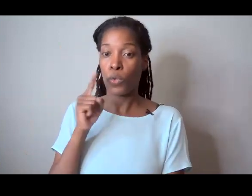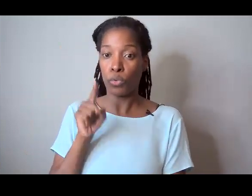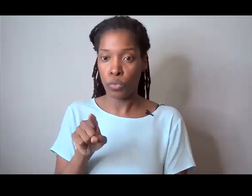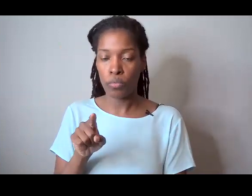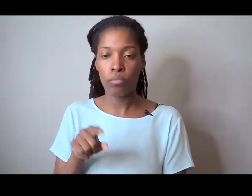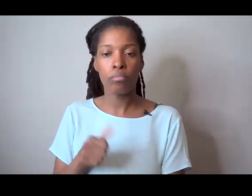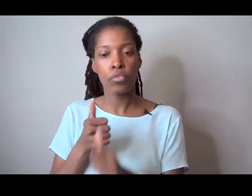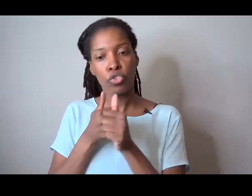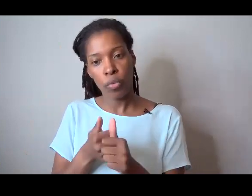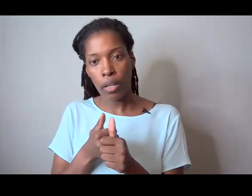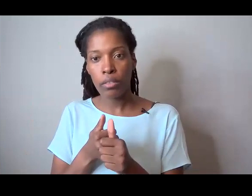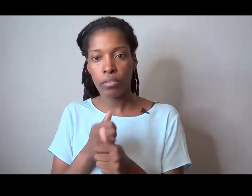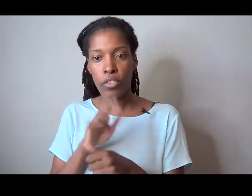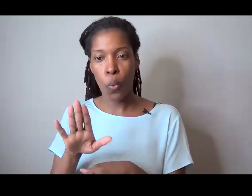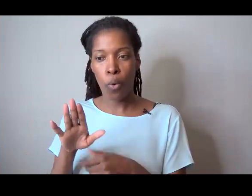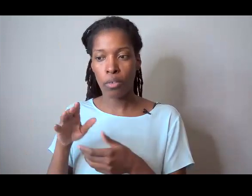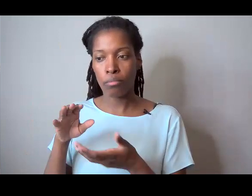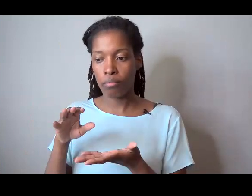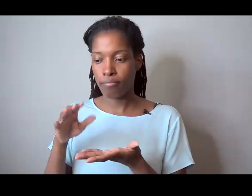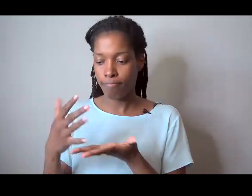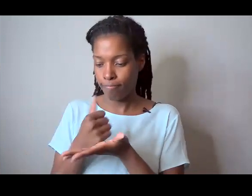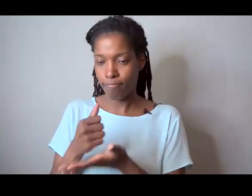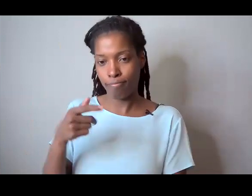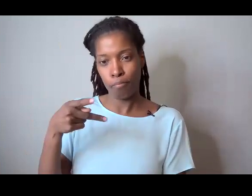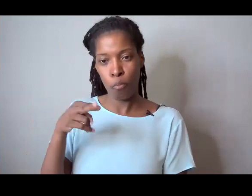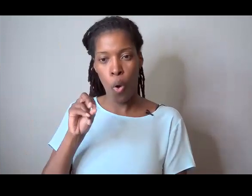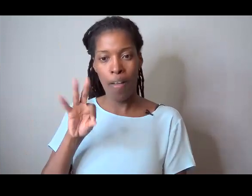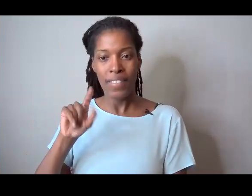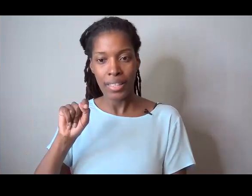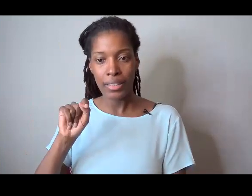essentially your net profit is you're tracking your business revenue and business expenses.